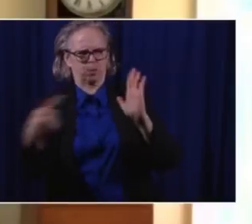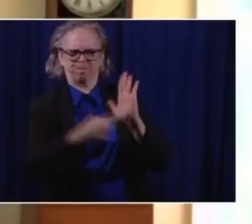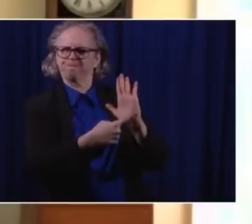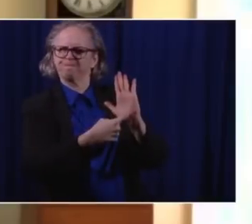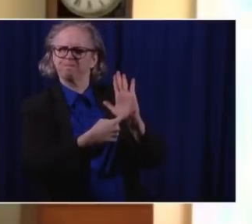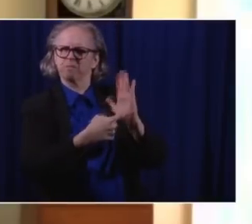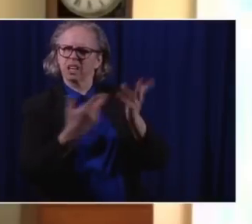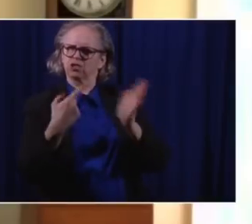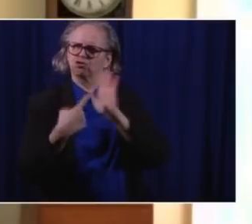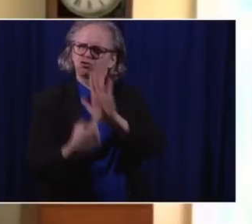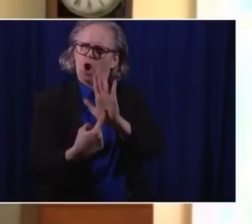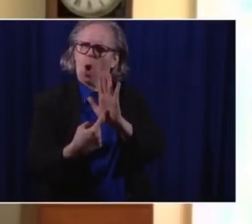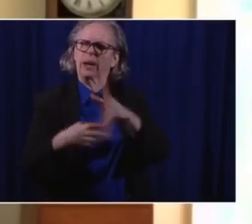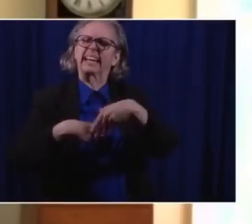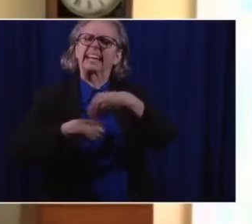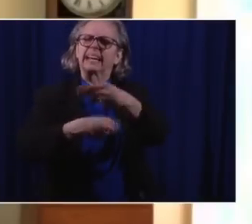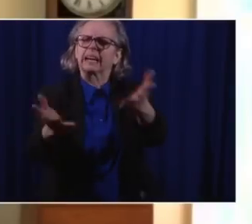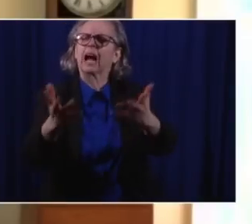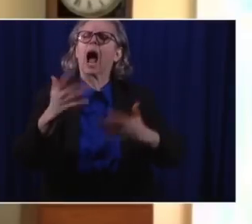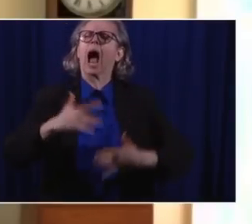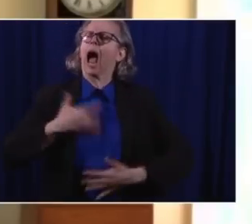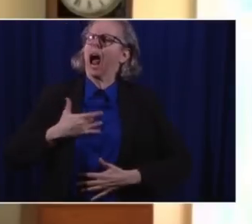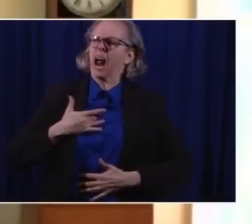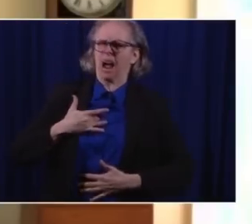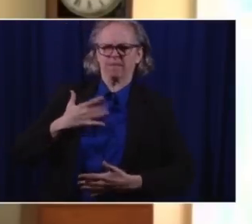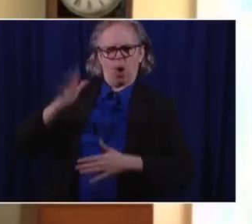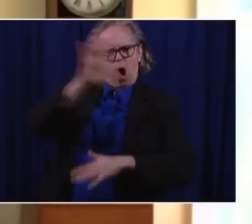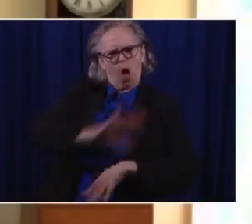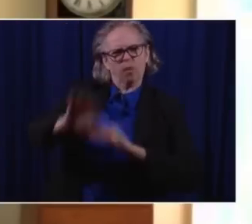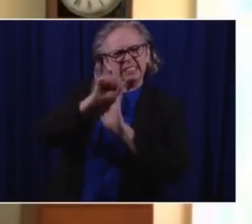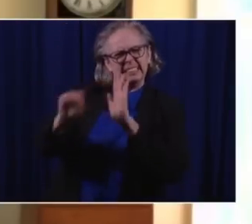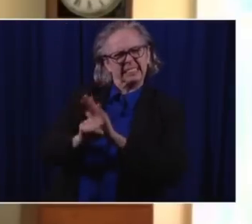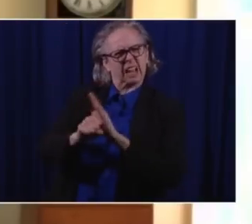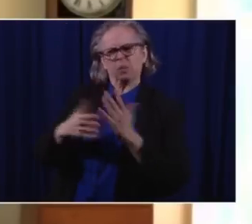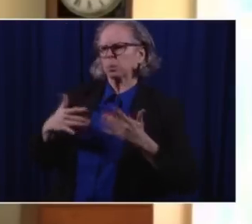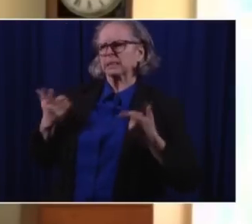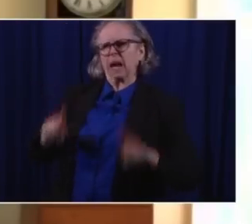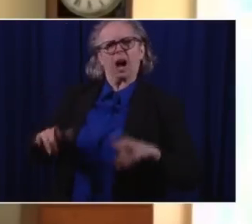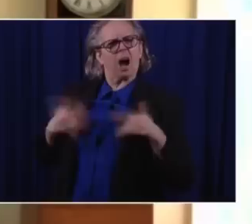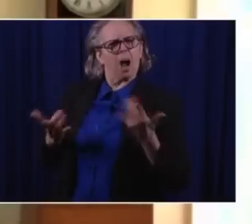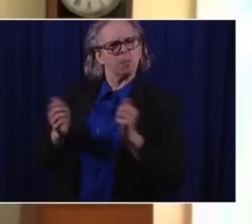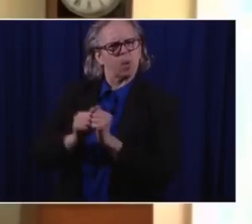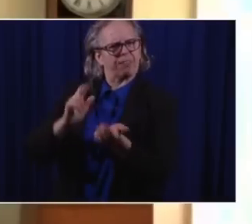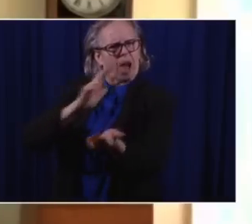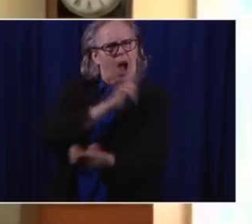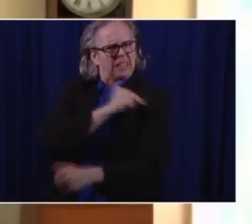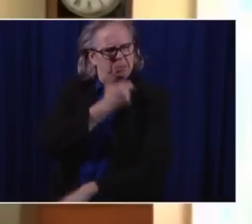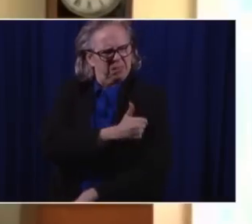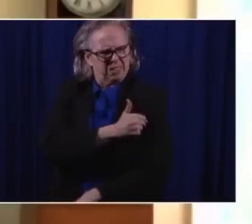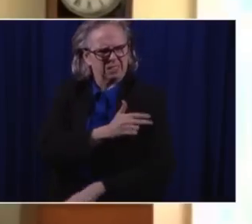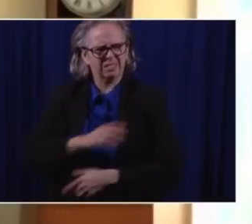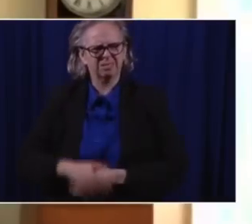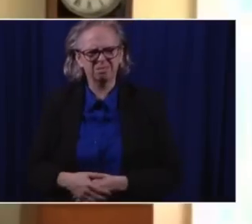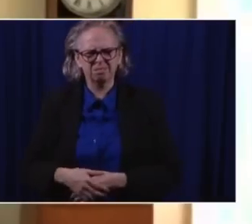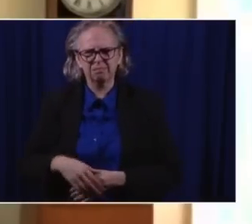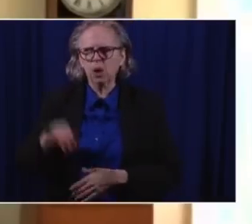exactly what's happening in you know hile the best way to do is look at the hospital. Because